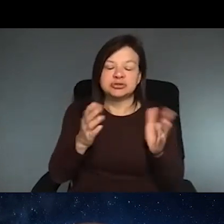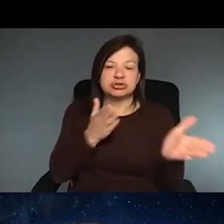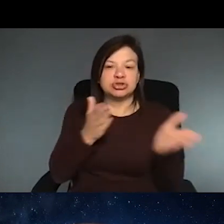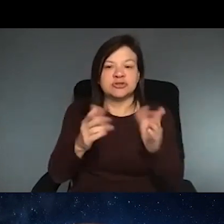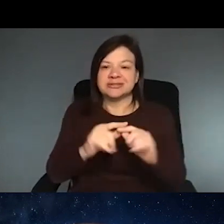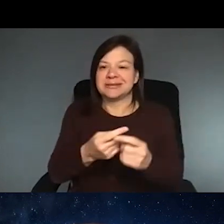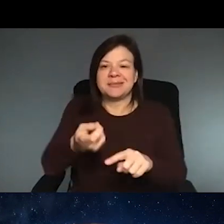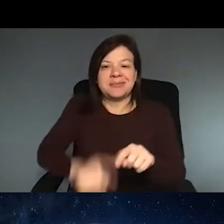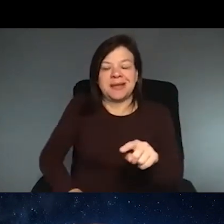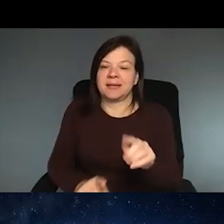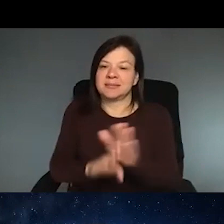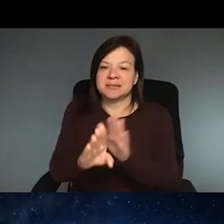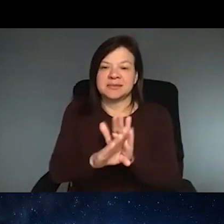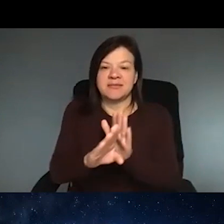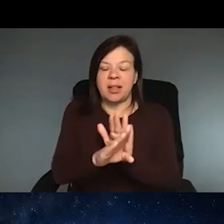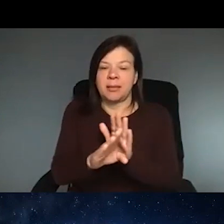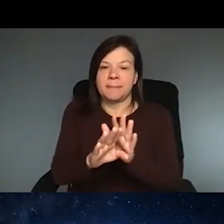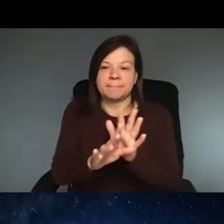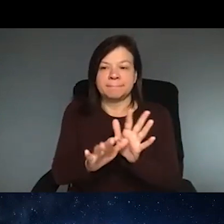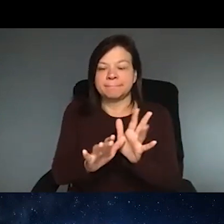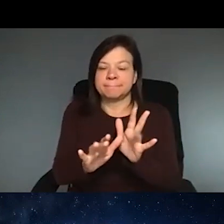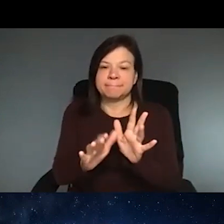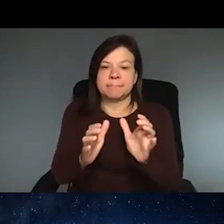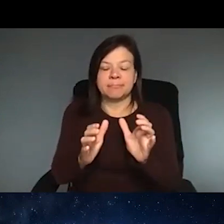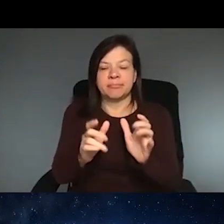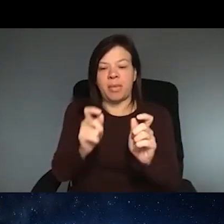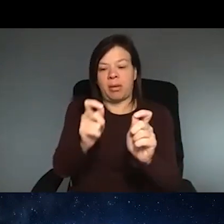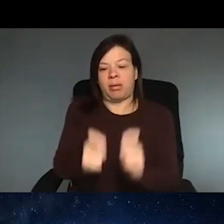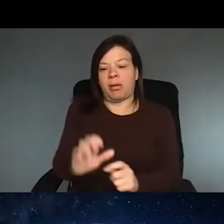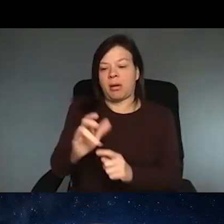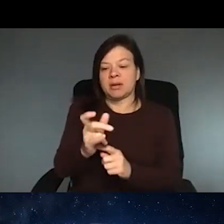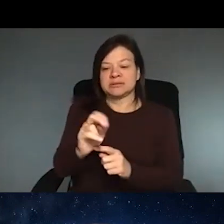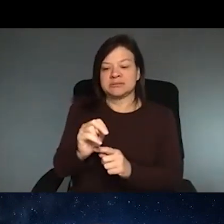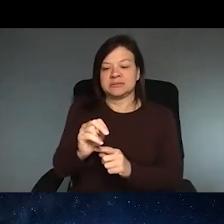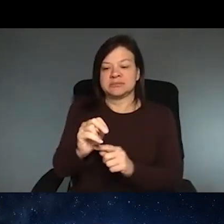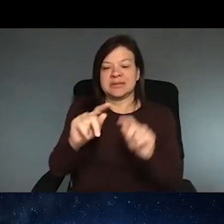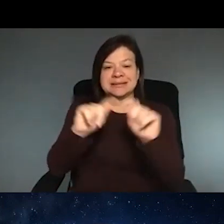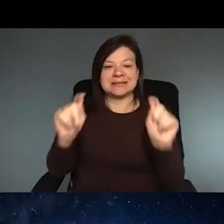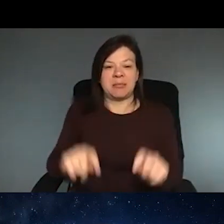THAT MIMICS THAT LOG-IN SO THAT YOU CAN USE IT ON